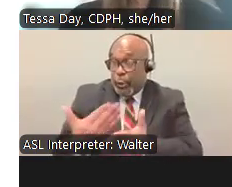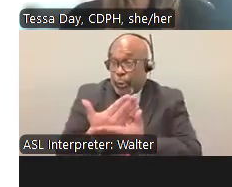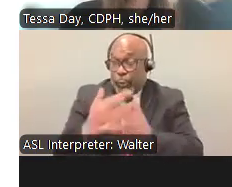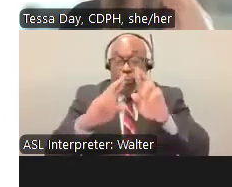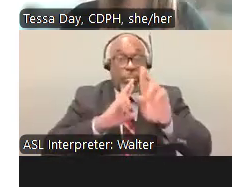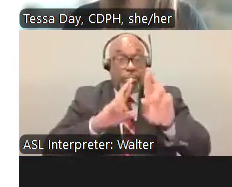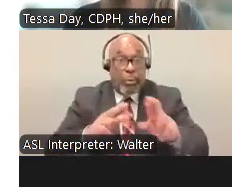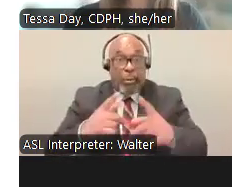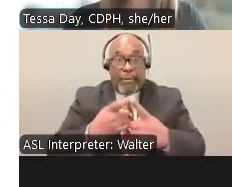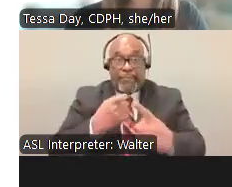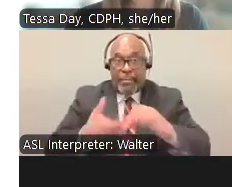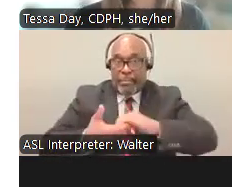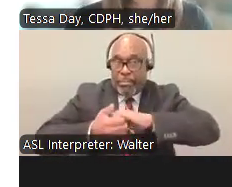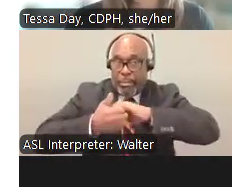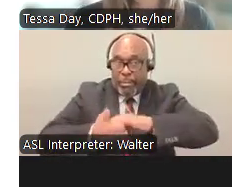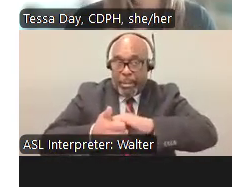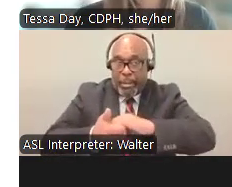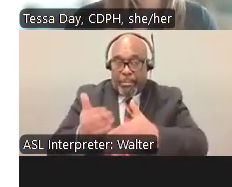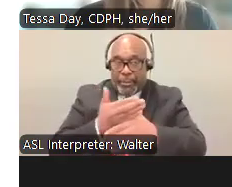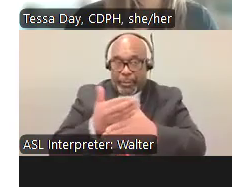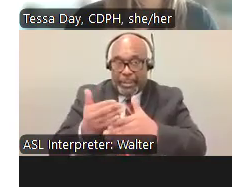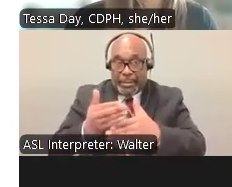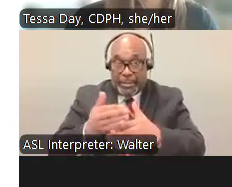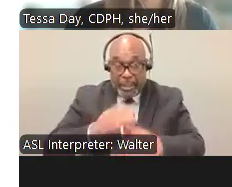13:17:14 collaboration between the 13:17:16 Chicago's Mayor's Office for